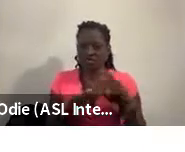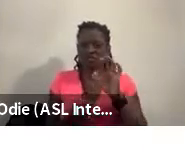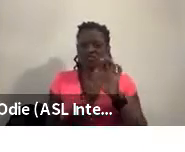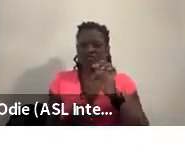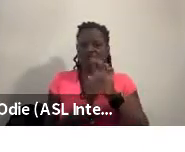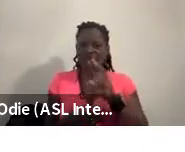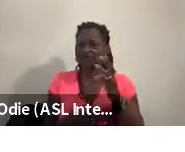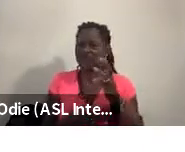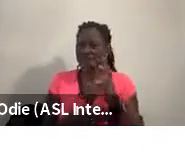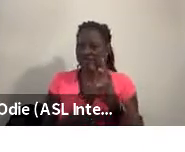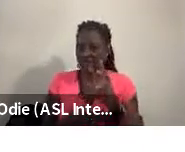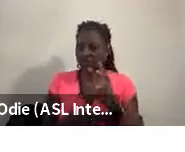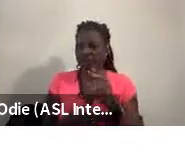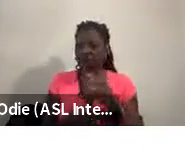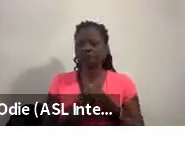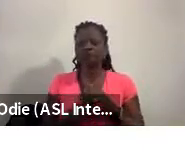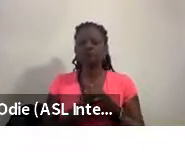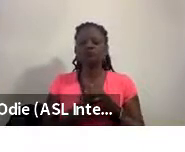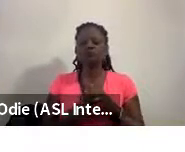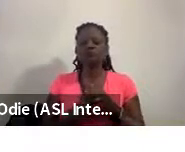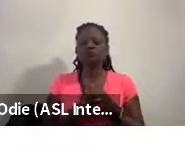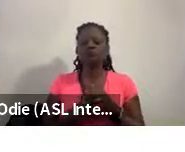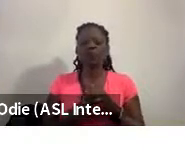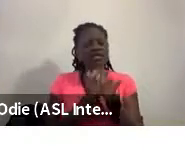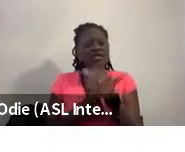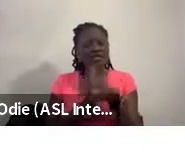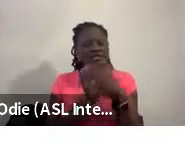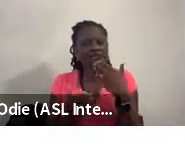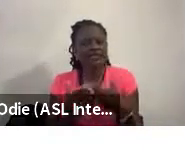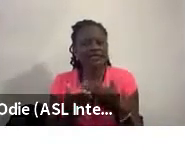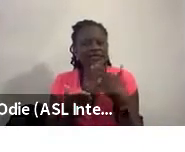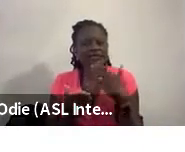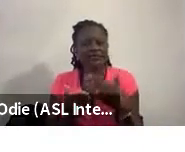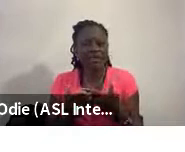And this mirrors what we've seen also in the general population.